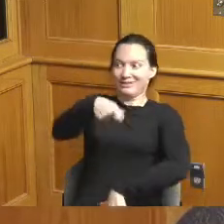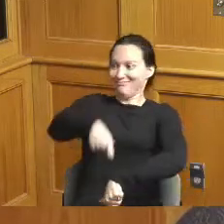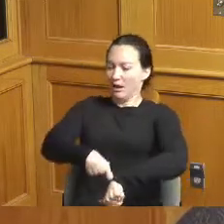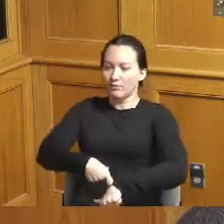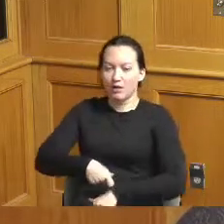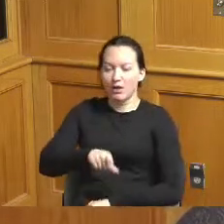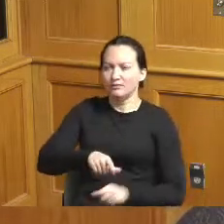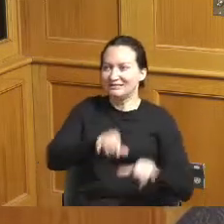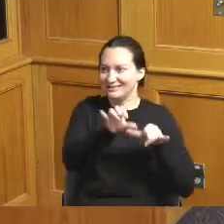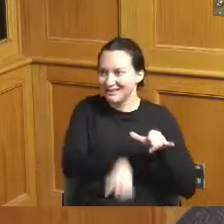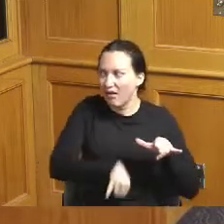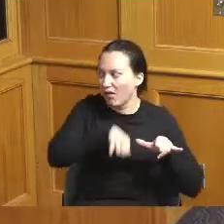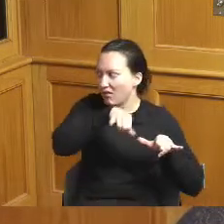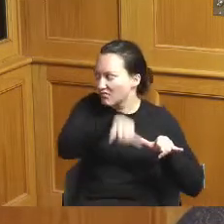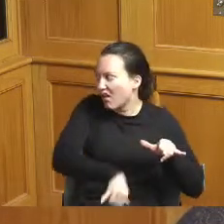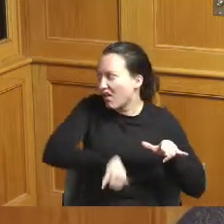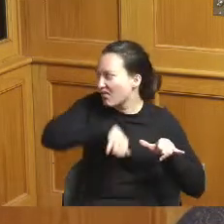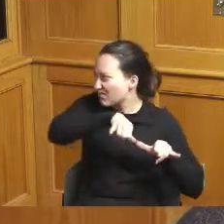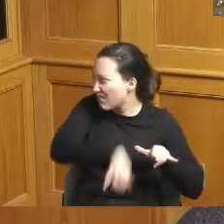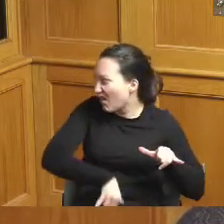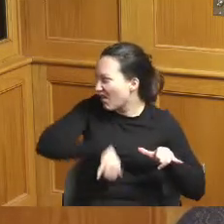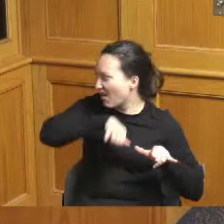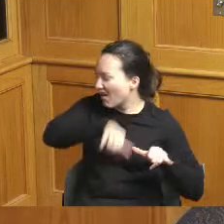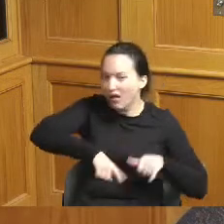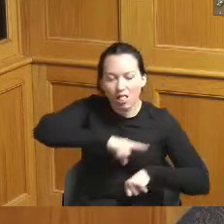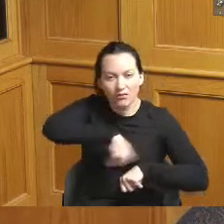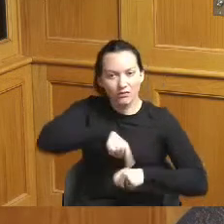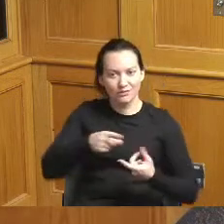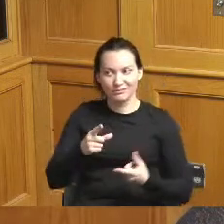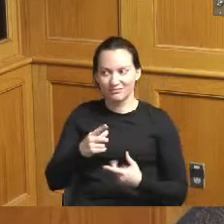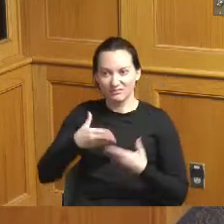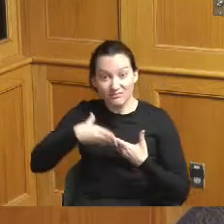then they're in there longer than they need to be and and then where are they going to go next what